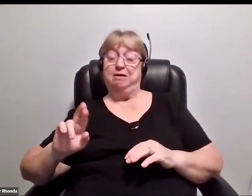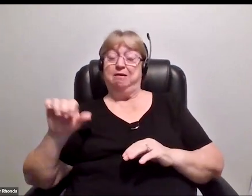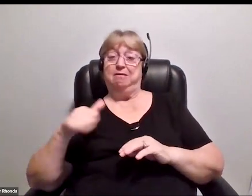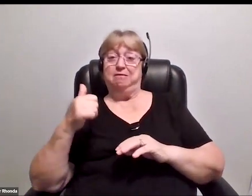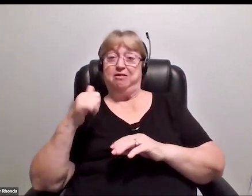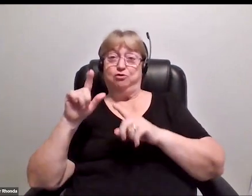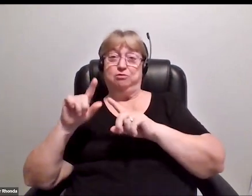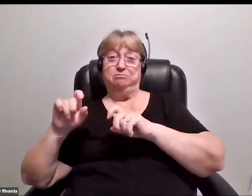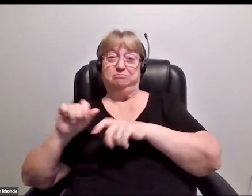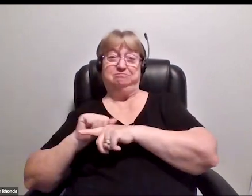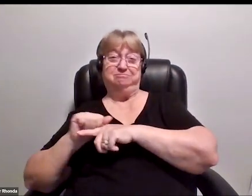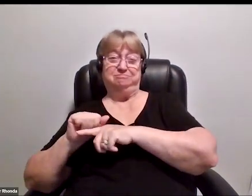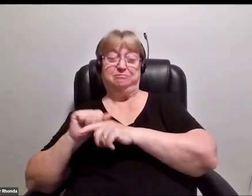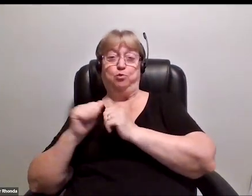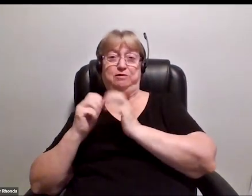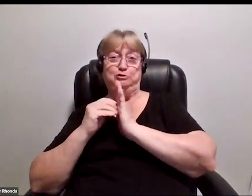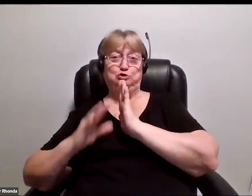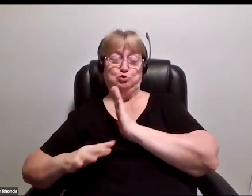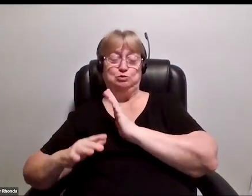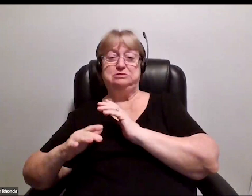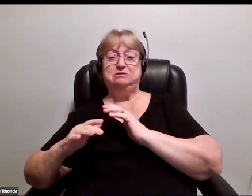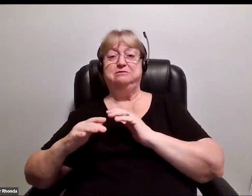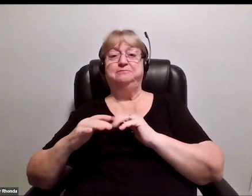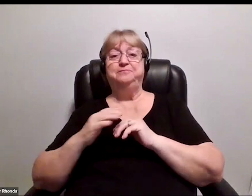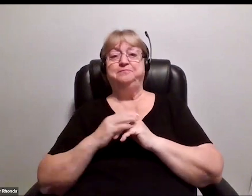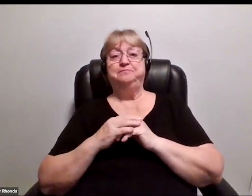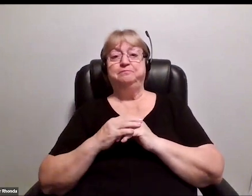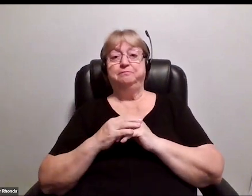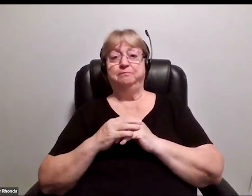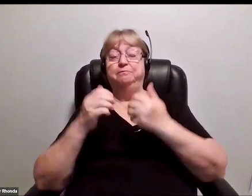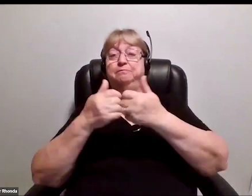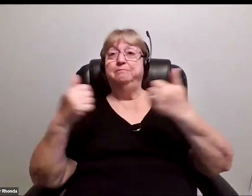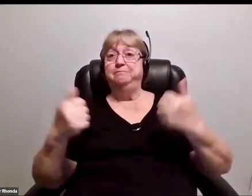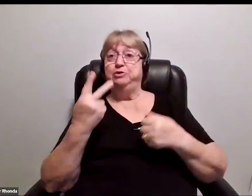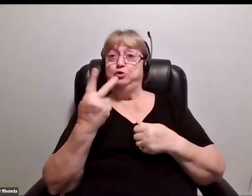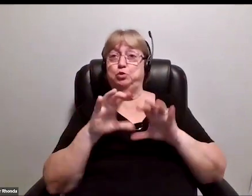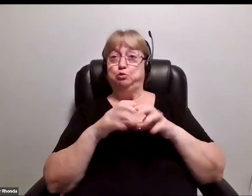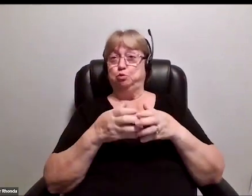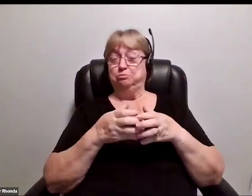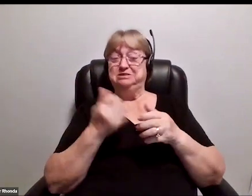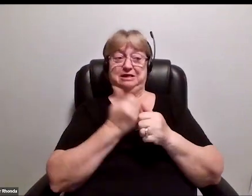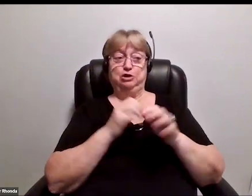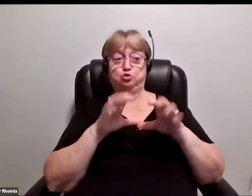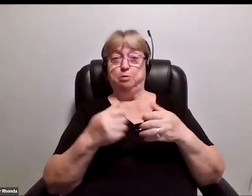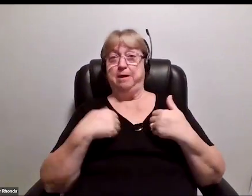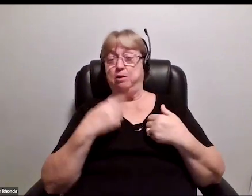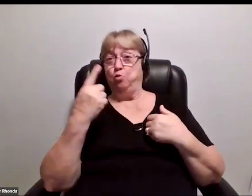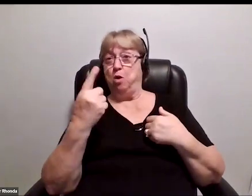that we did with the students, with the children. We separated them into two groups. Each group had one tactile image